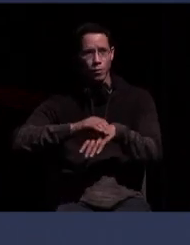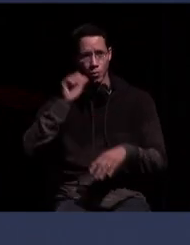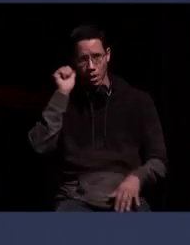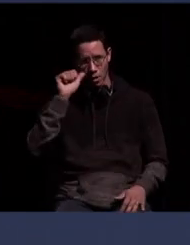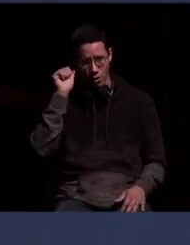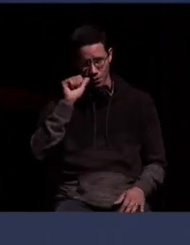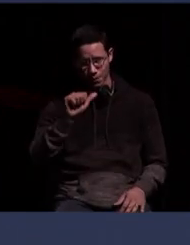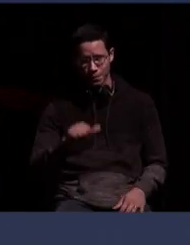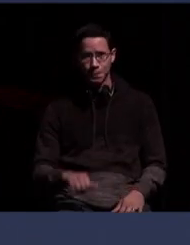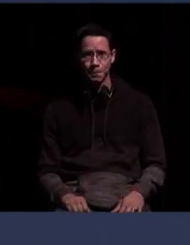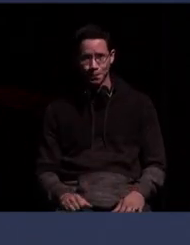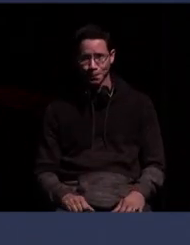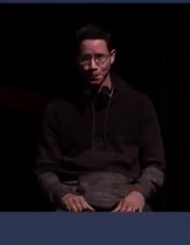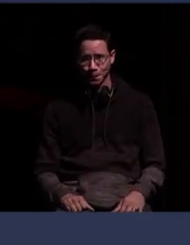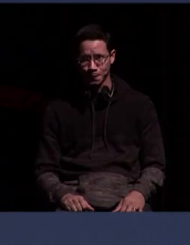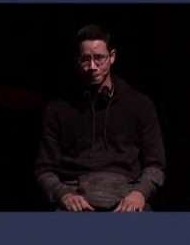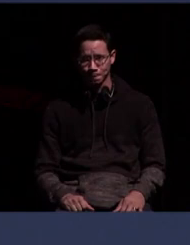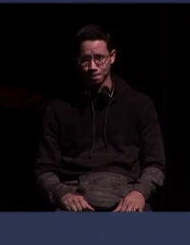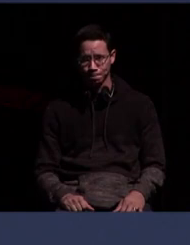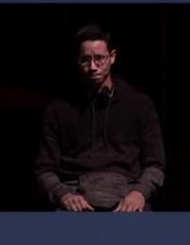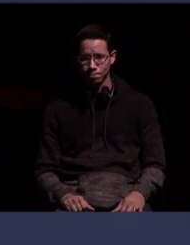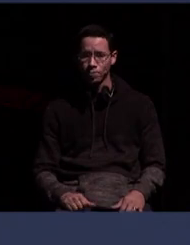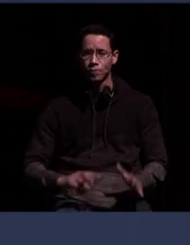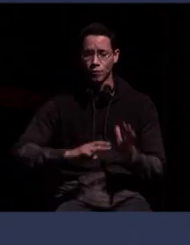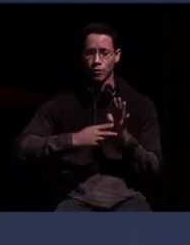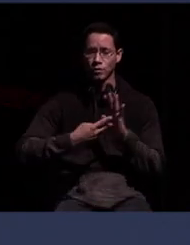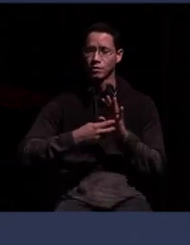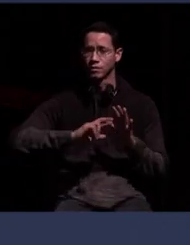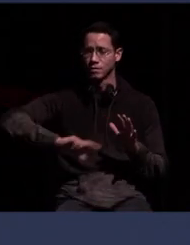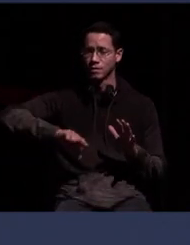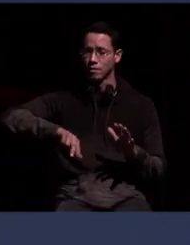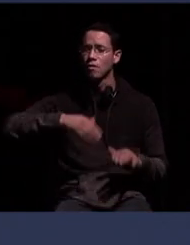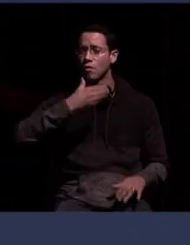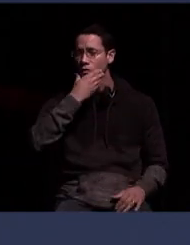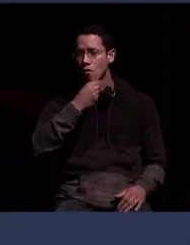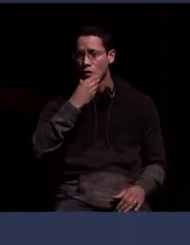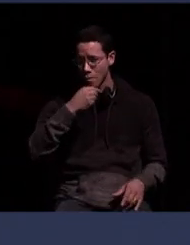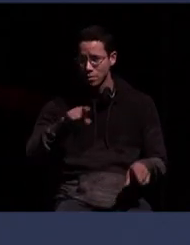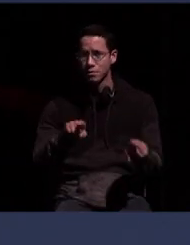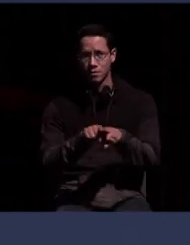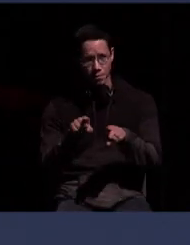This doesn’t mean men are not catching up, ok?